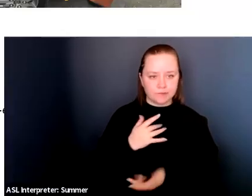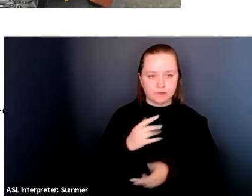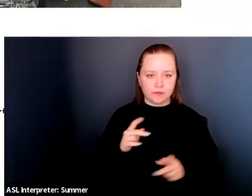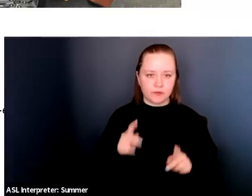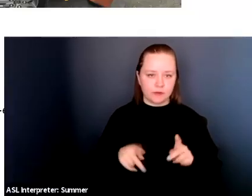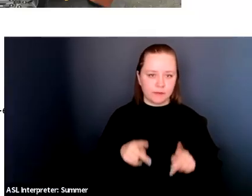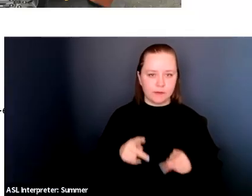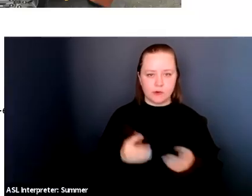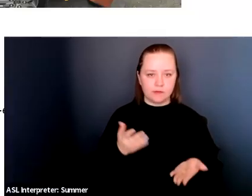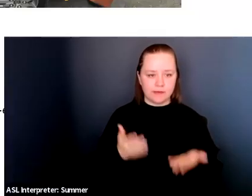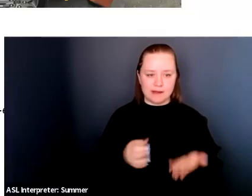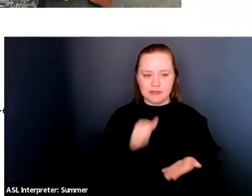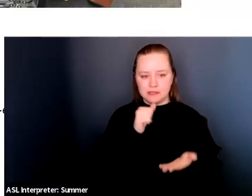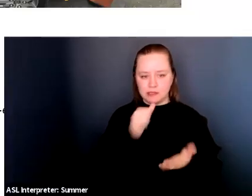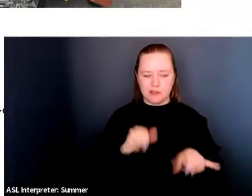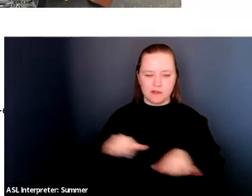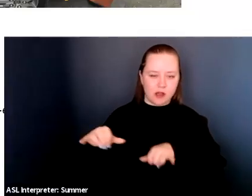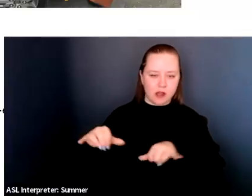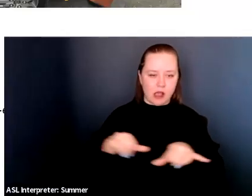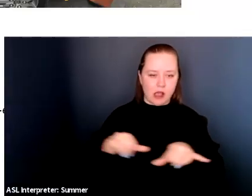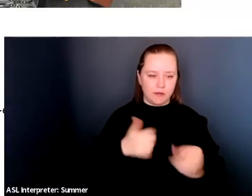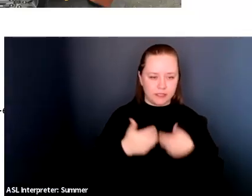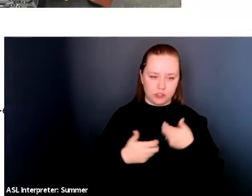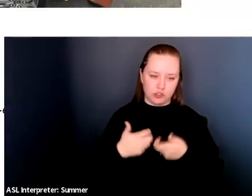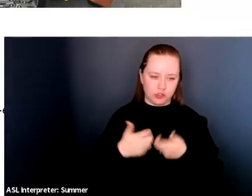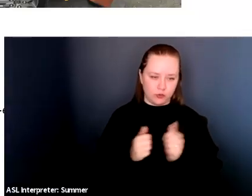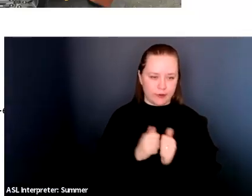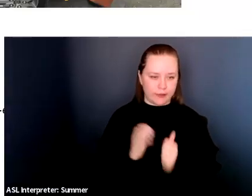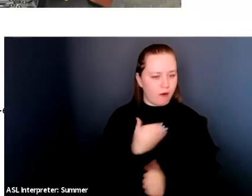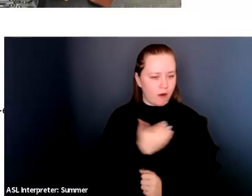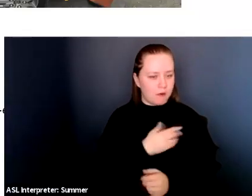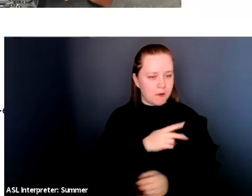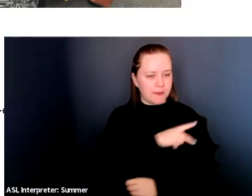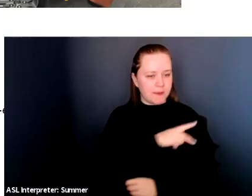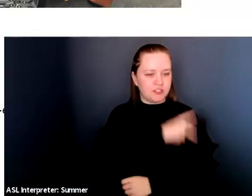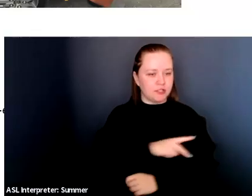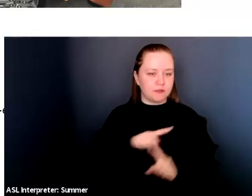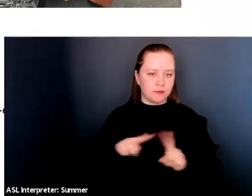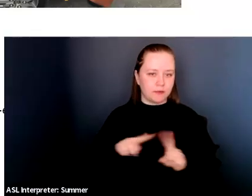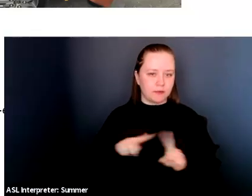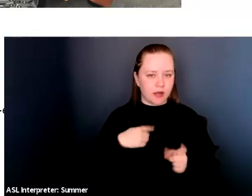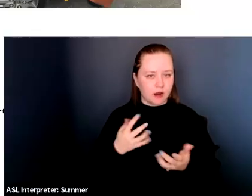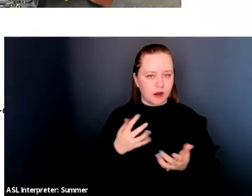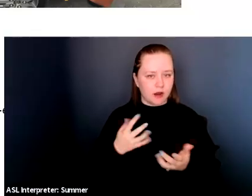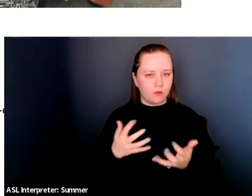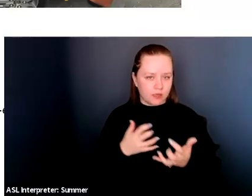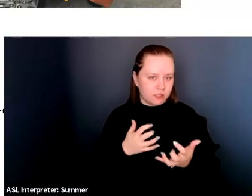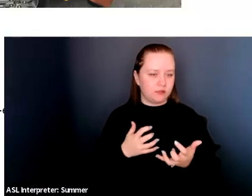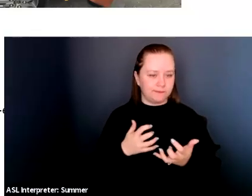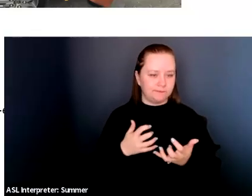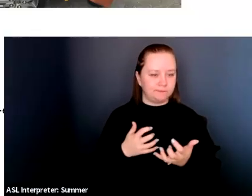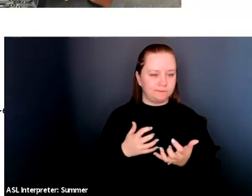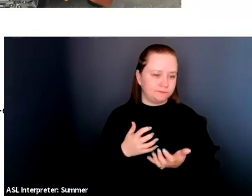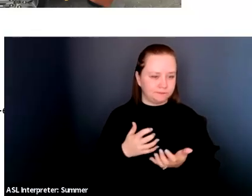not be a very common issue among our patients. But I want to dispel that, in that, there's a variety of different numbers